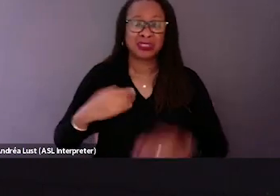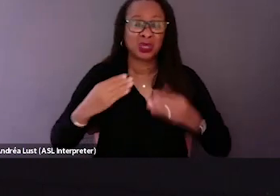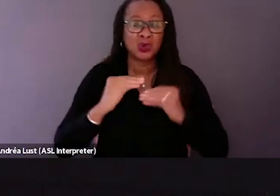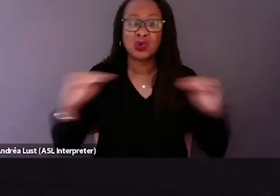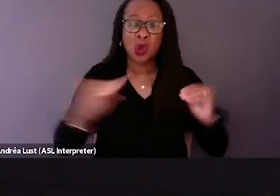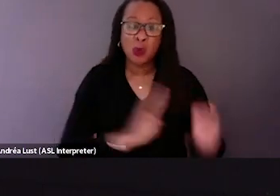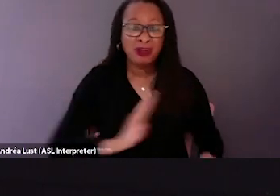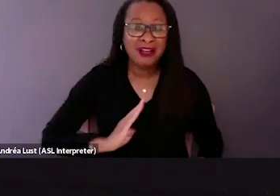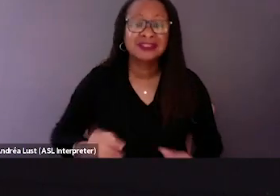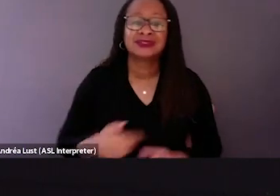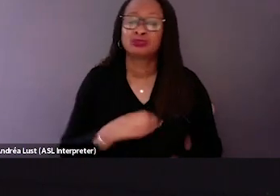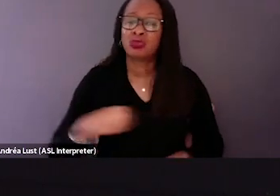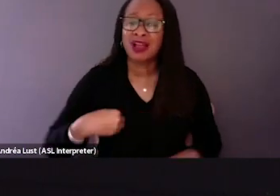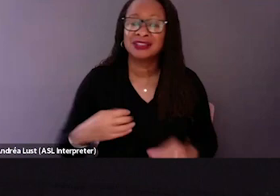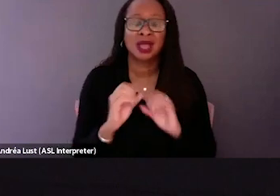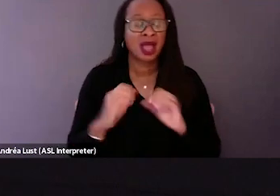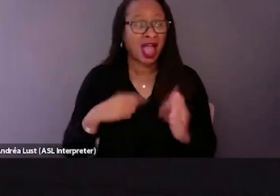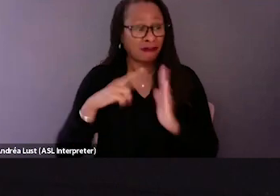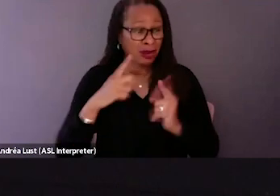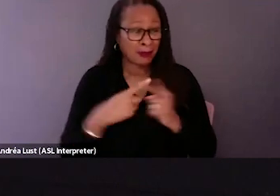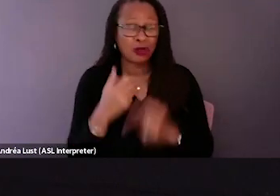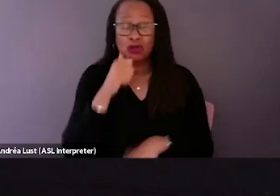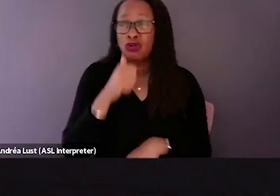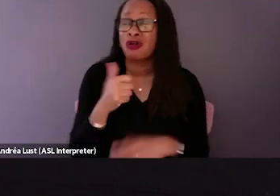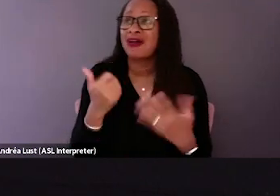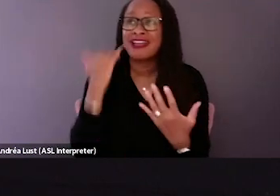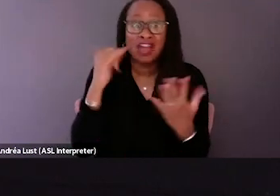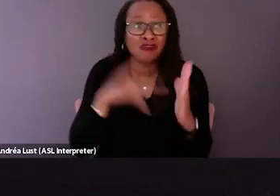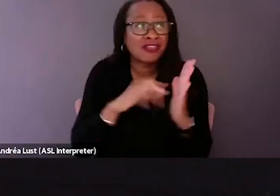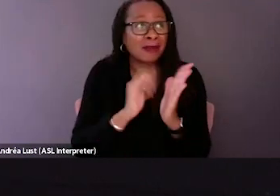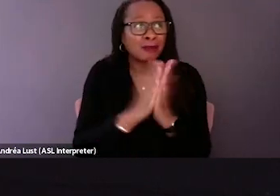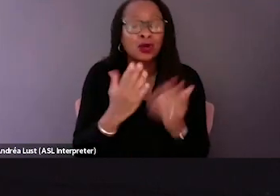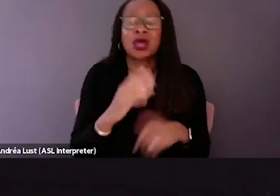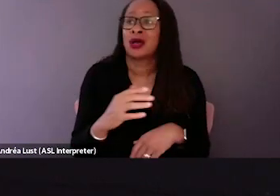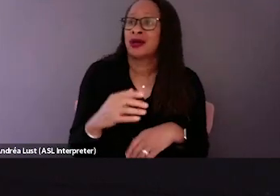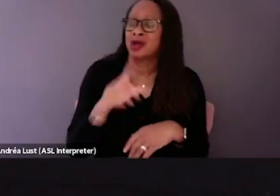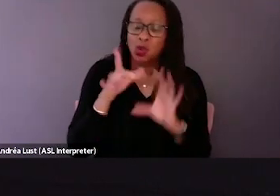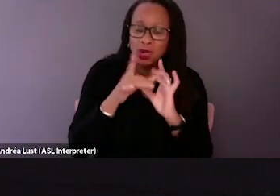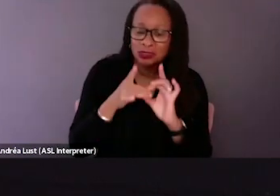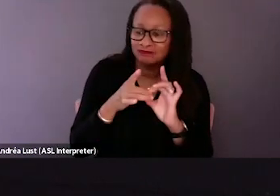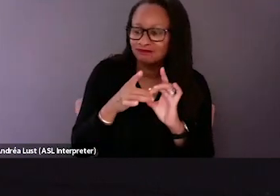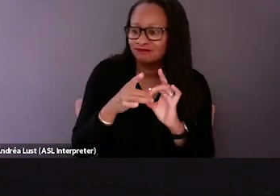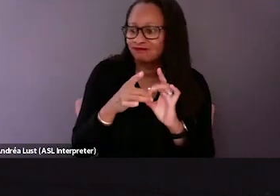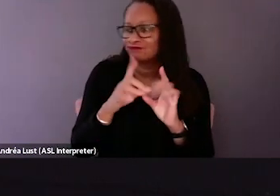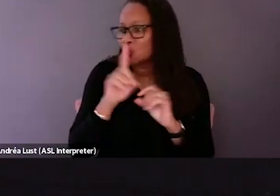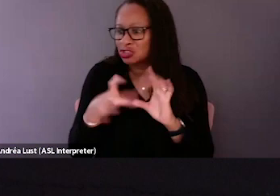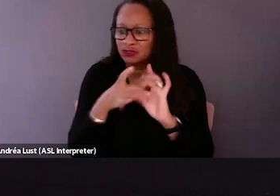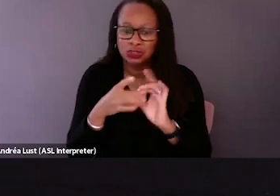who was questioning her relationship to her parents and her friends and God and her body,